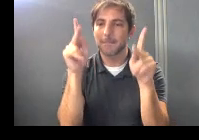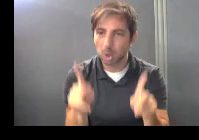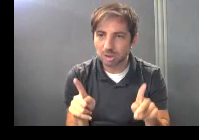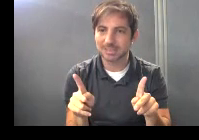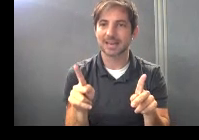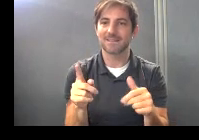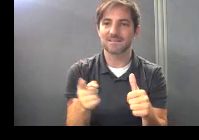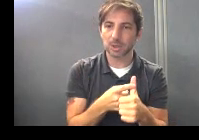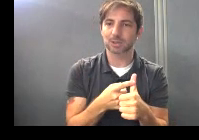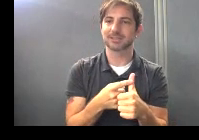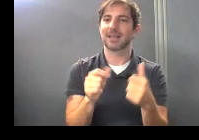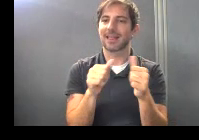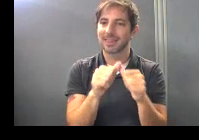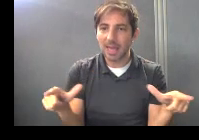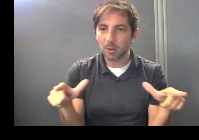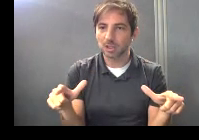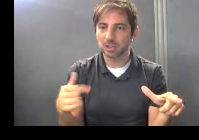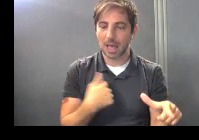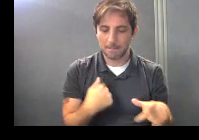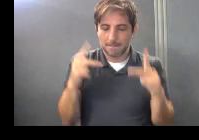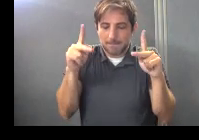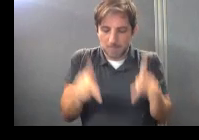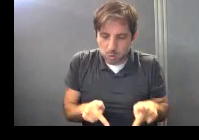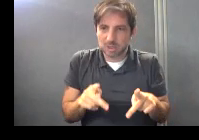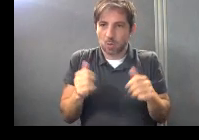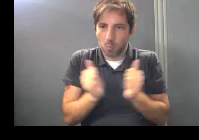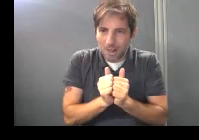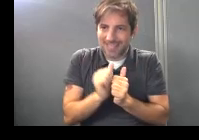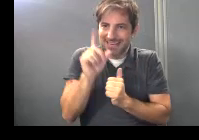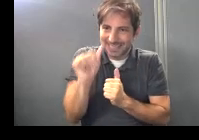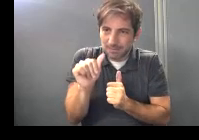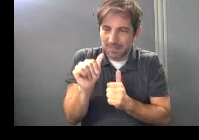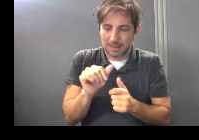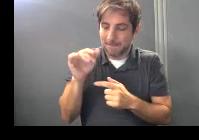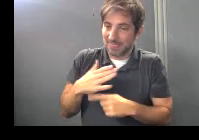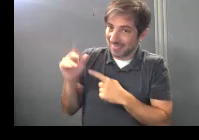YOU ARE A PERSON WITH DISABILITY. YOUR DISABILITY DOESN'T DEFINE YOU.